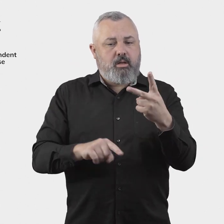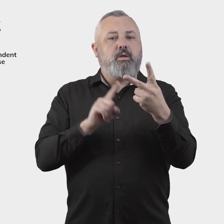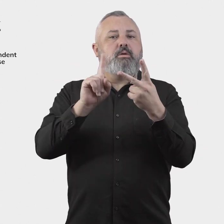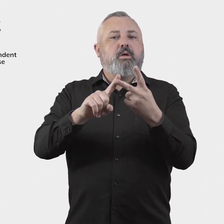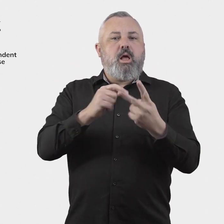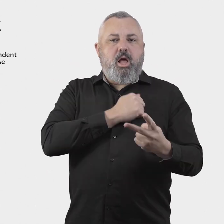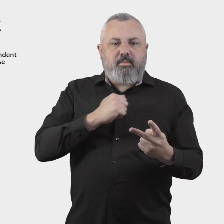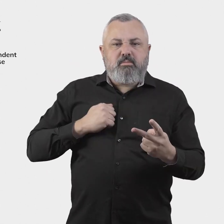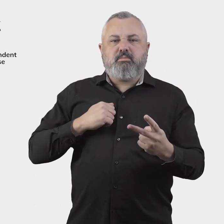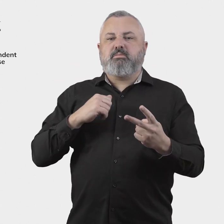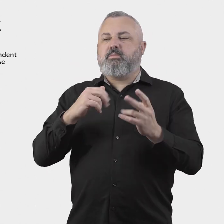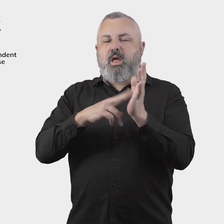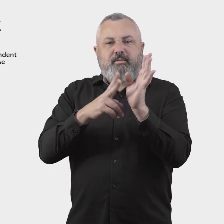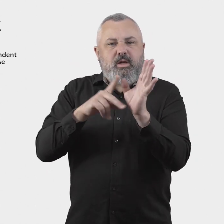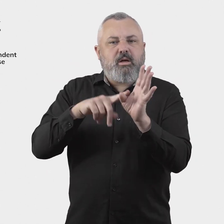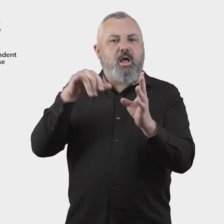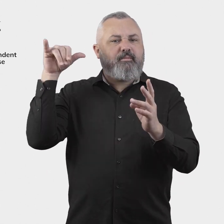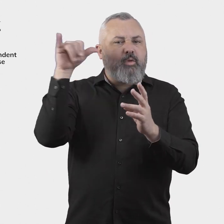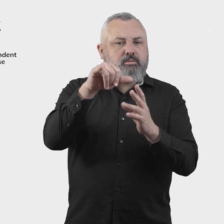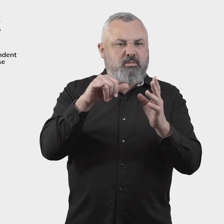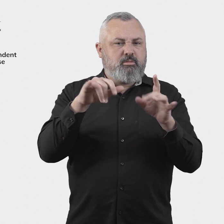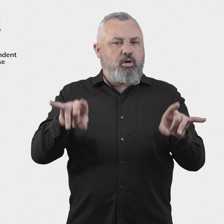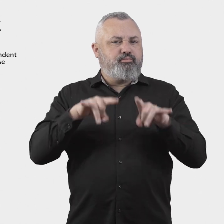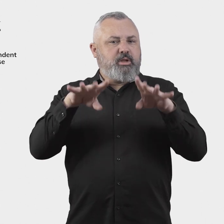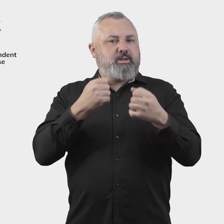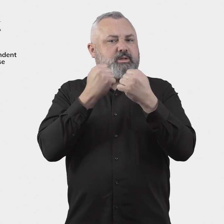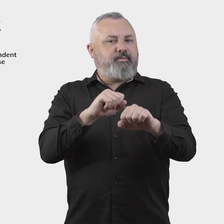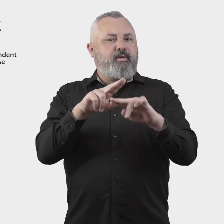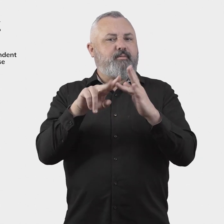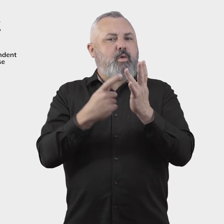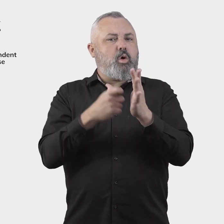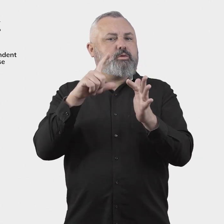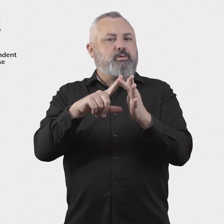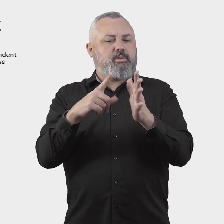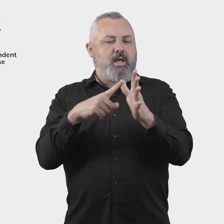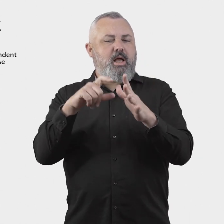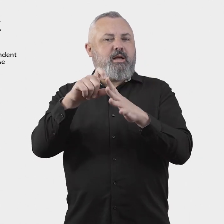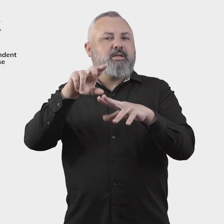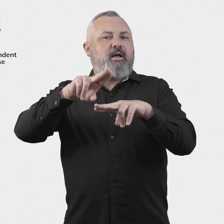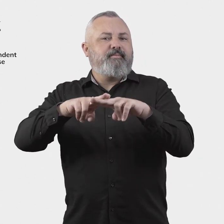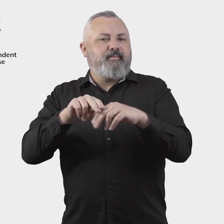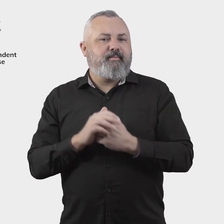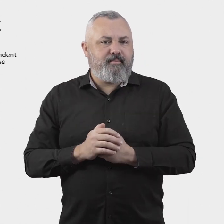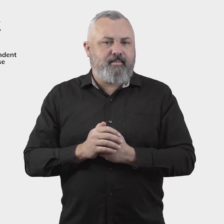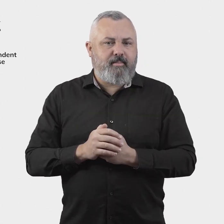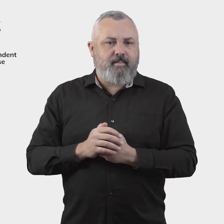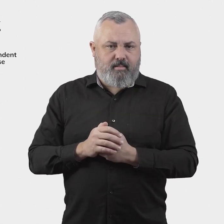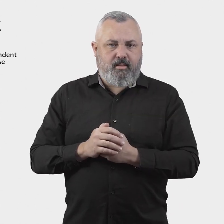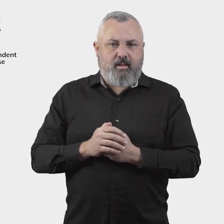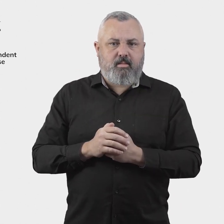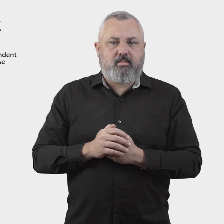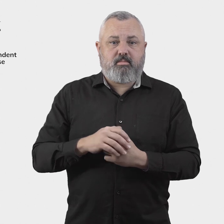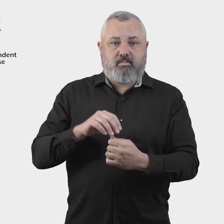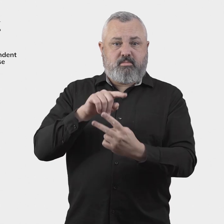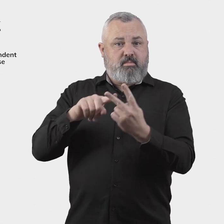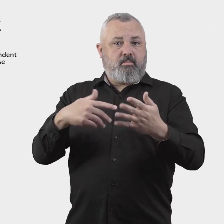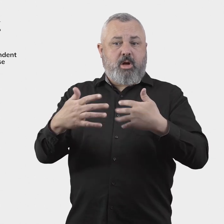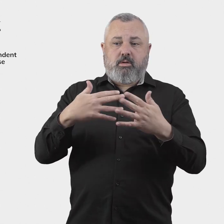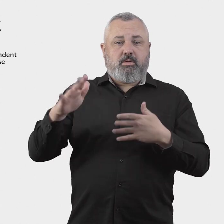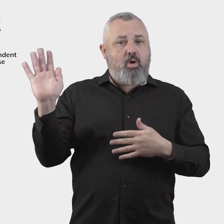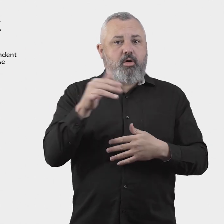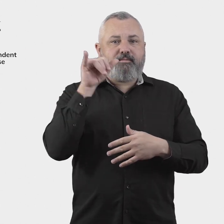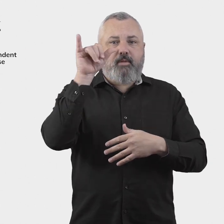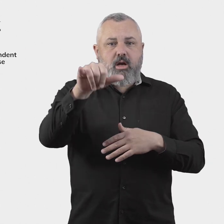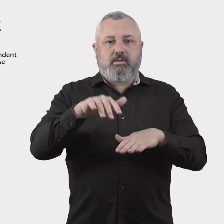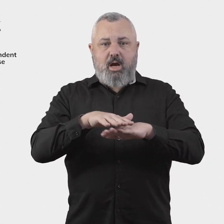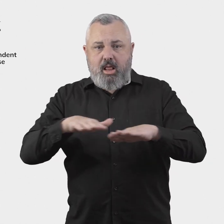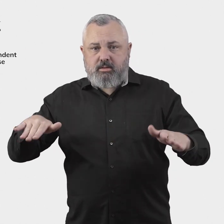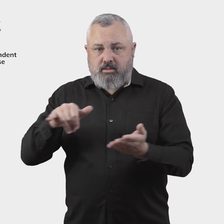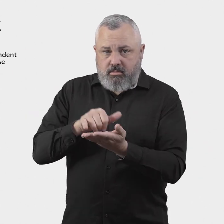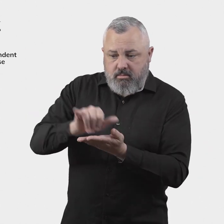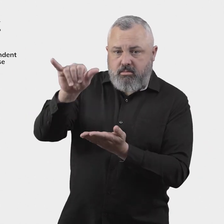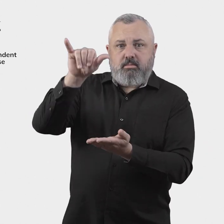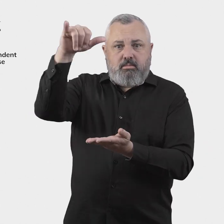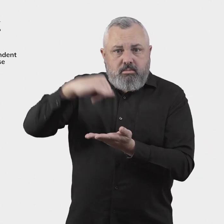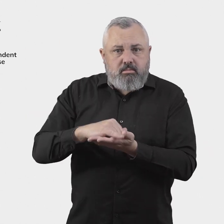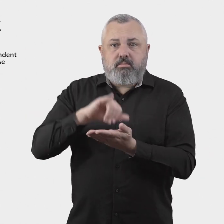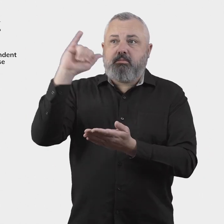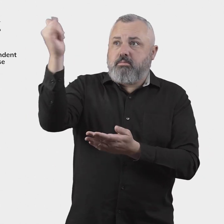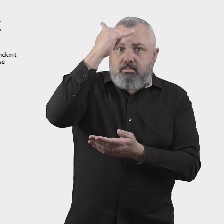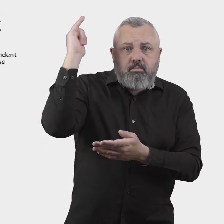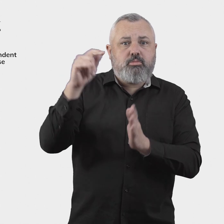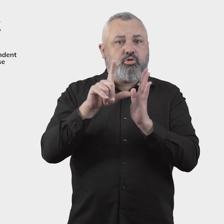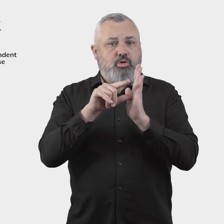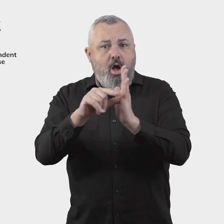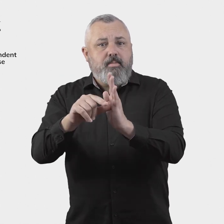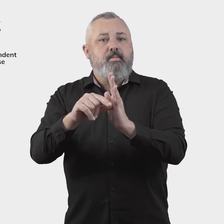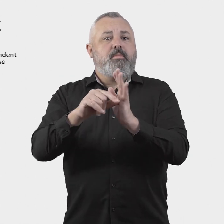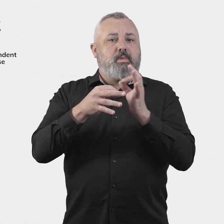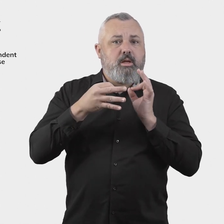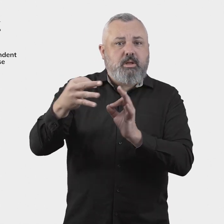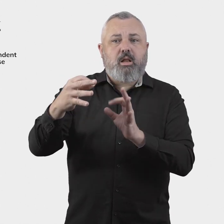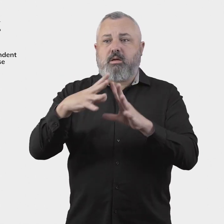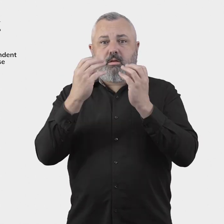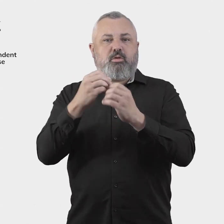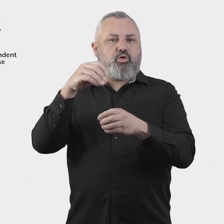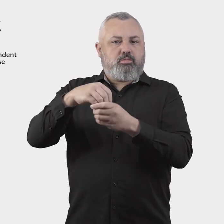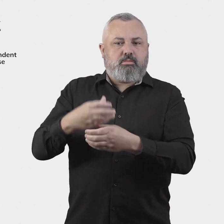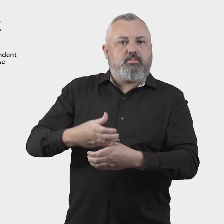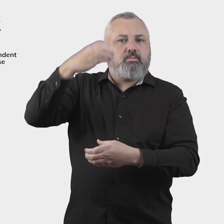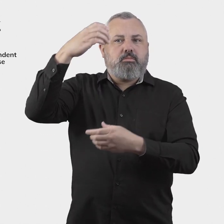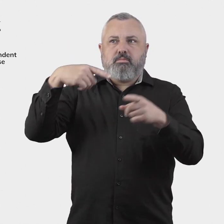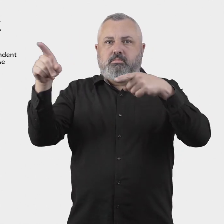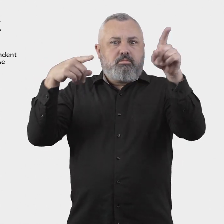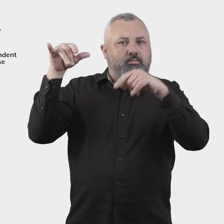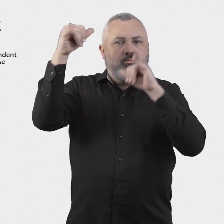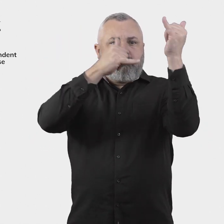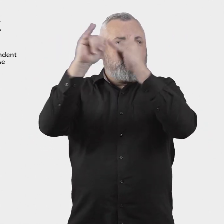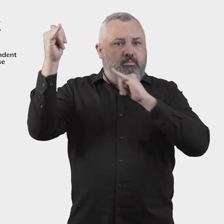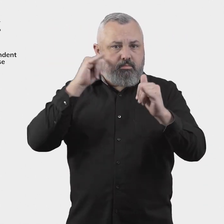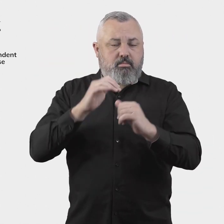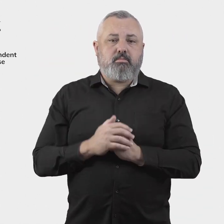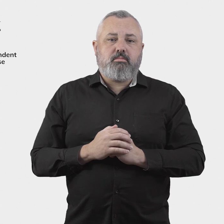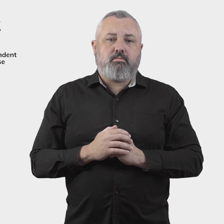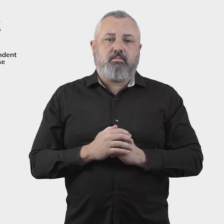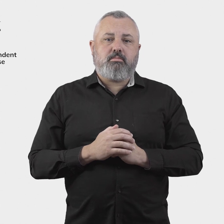and the Australian Defence Force – handle complaints about aircraft noise.